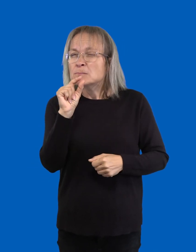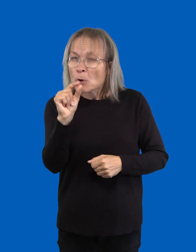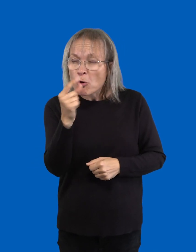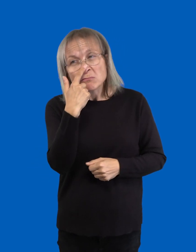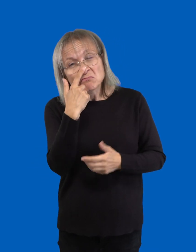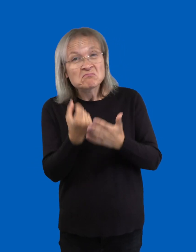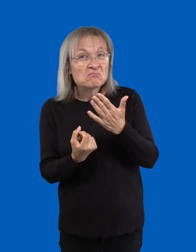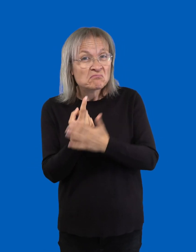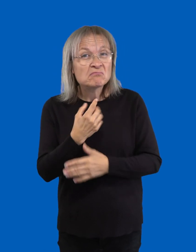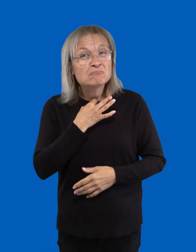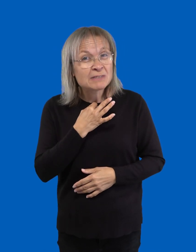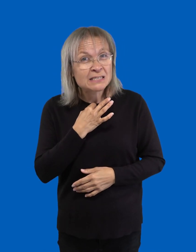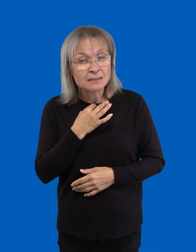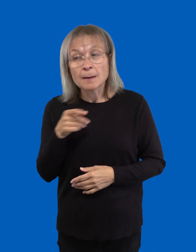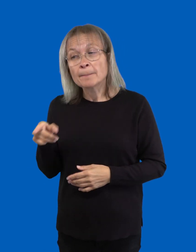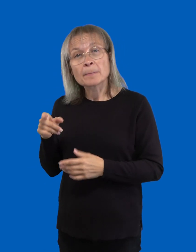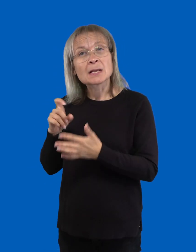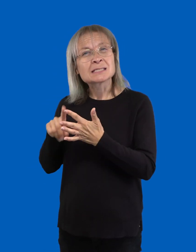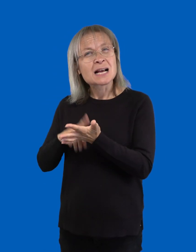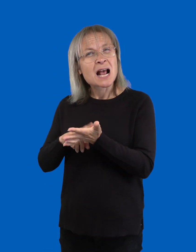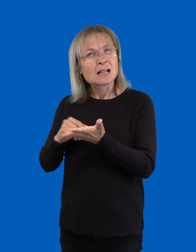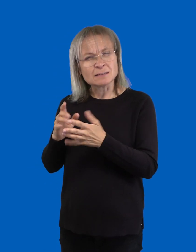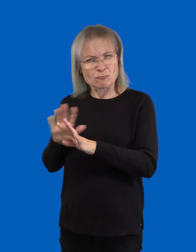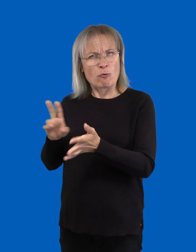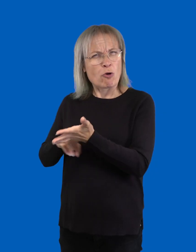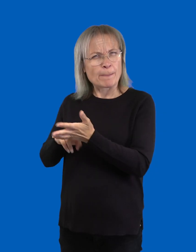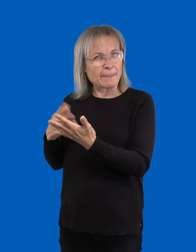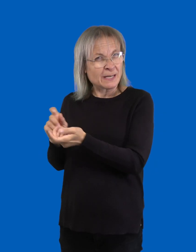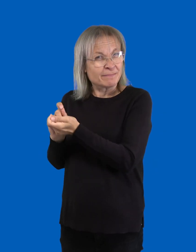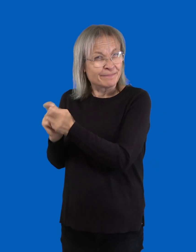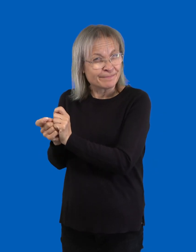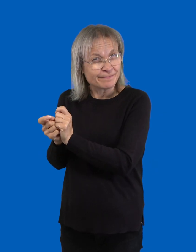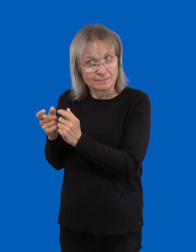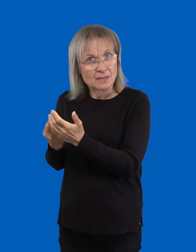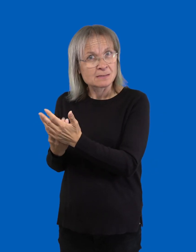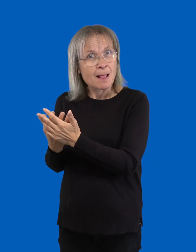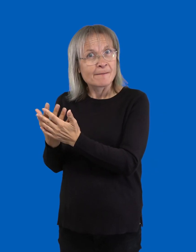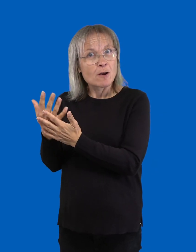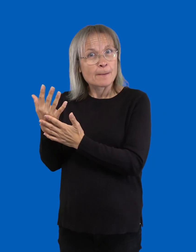There is also a small risk of abnormal cells developing and turning into cancer between screening tests.